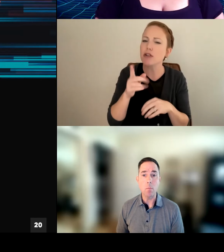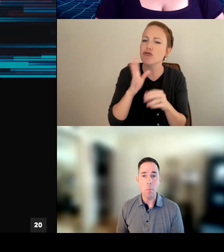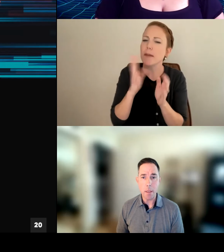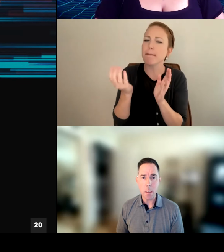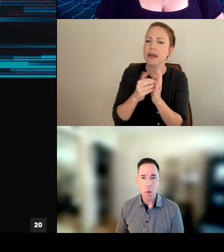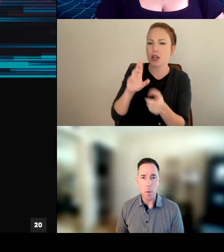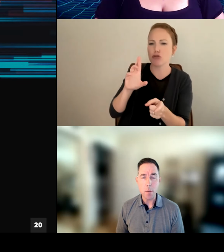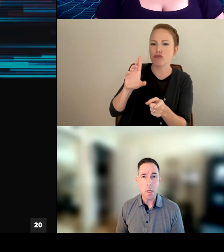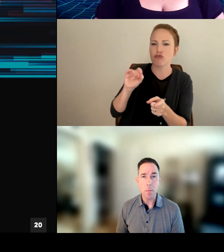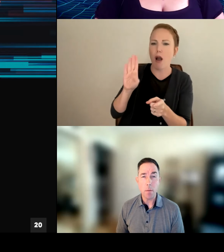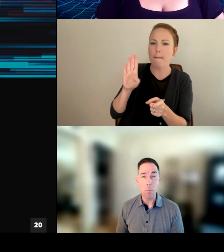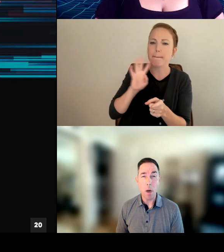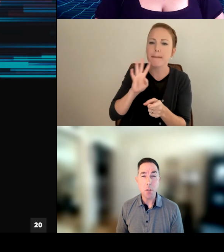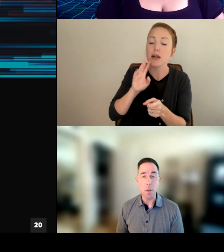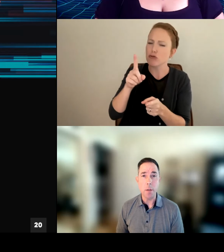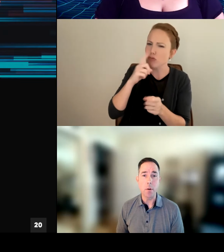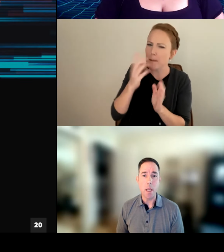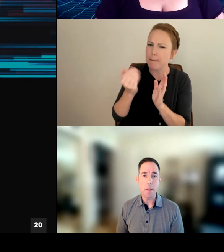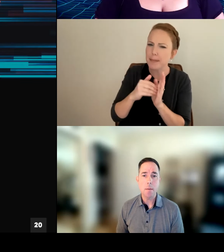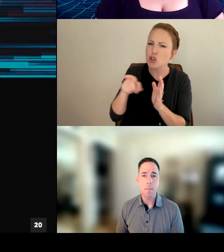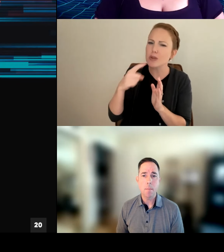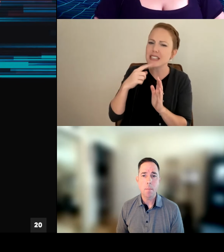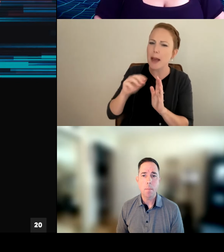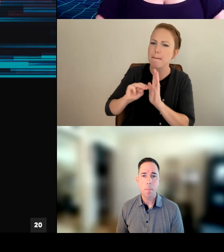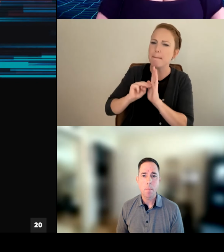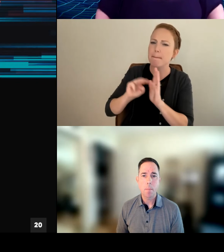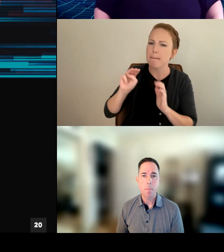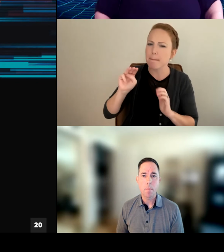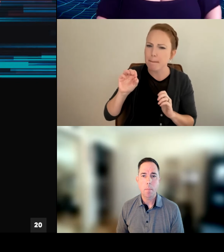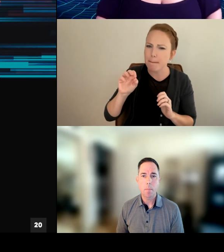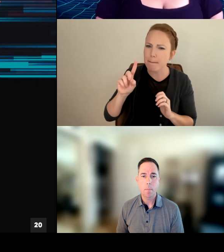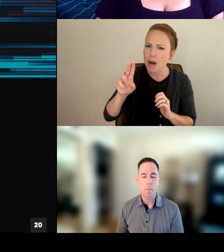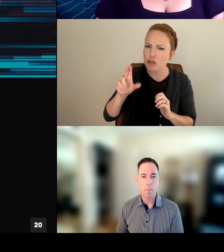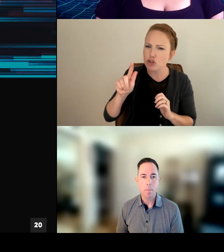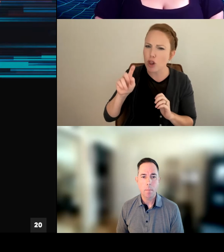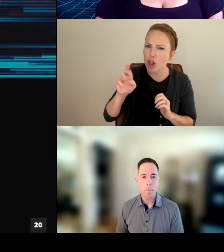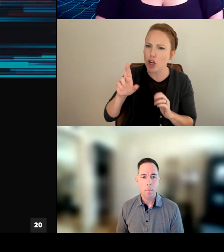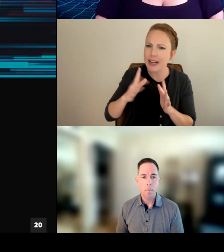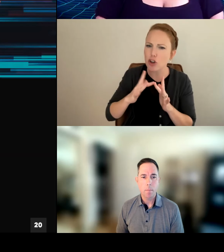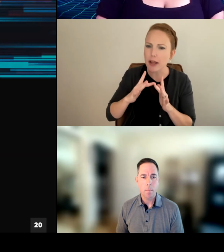when you talked about the modular Internet?